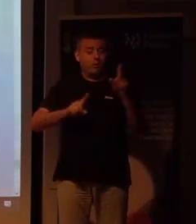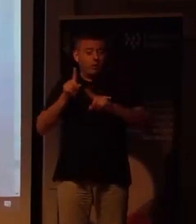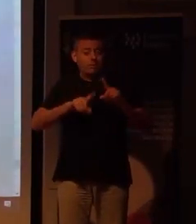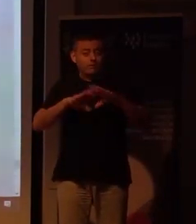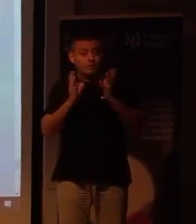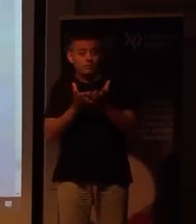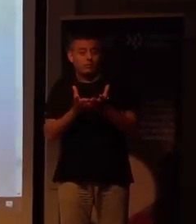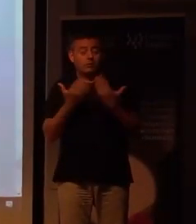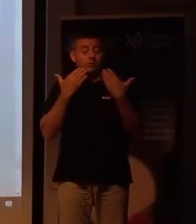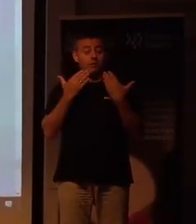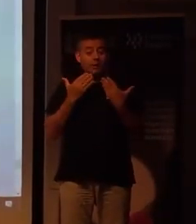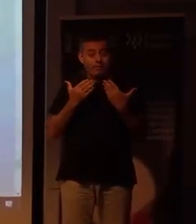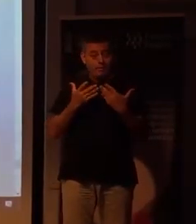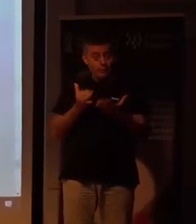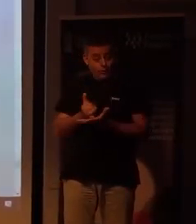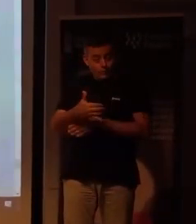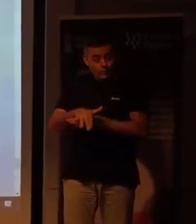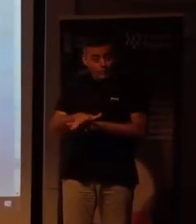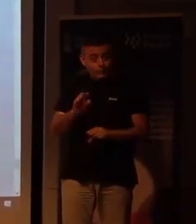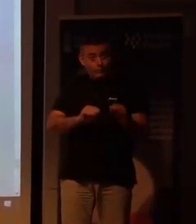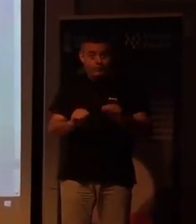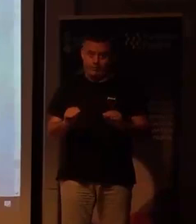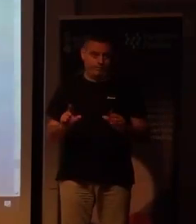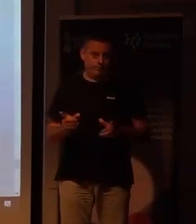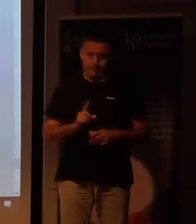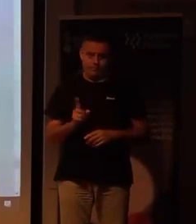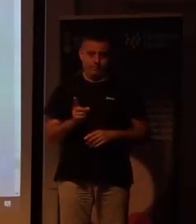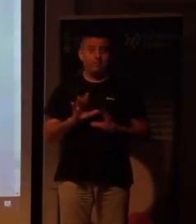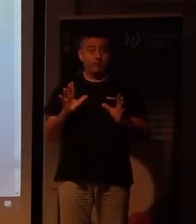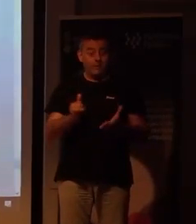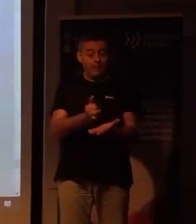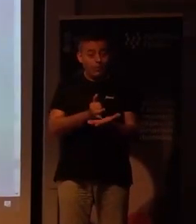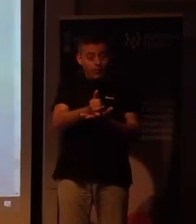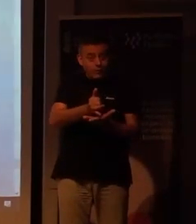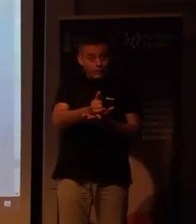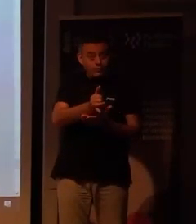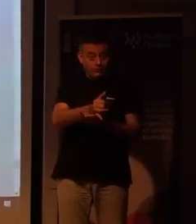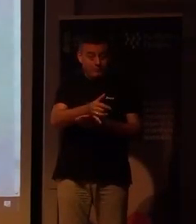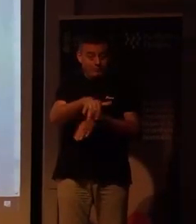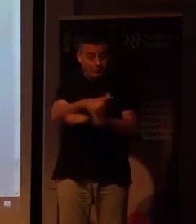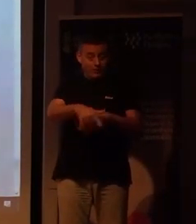but we like them for everything that happens around them. There are a lot of urban agriculture types,